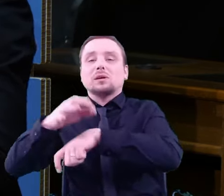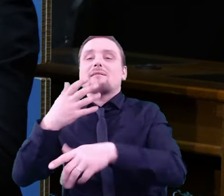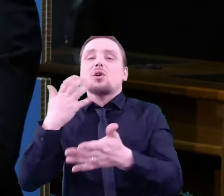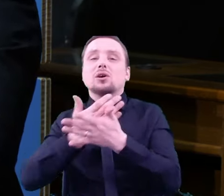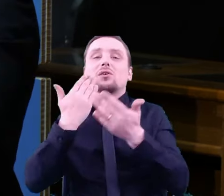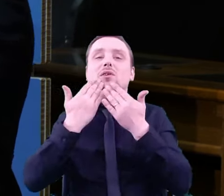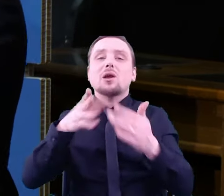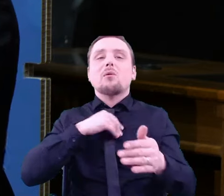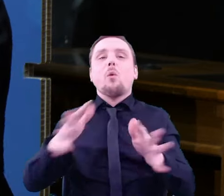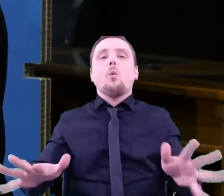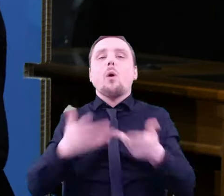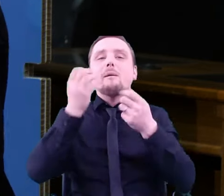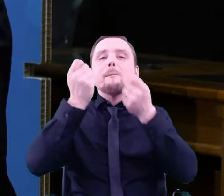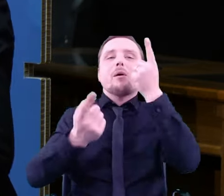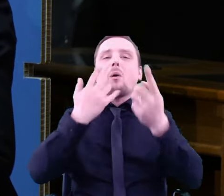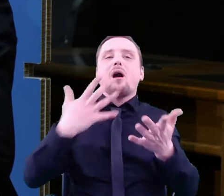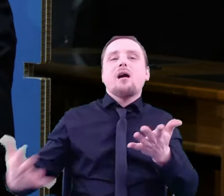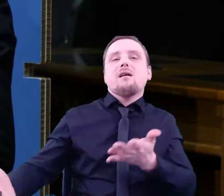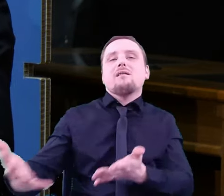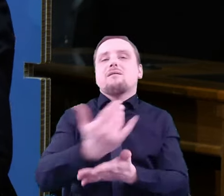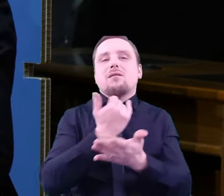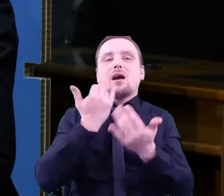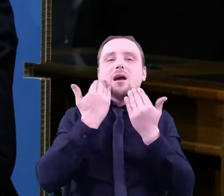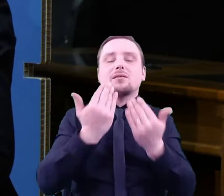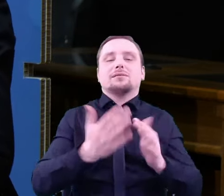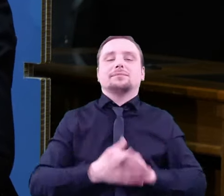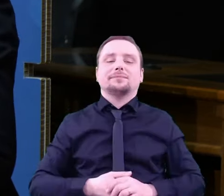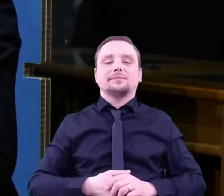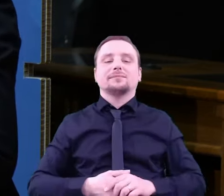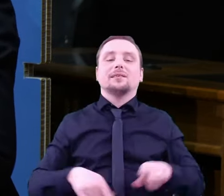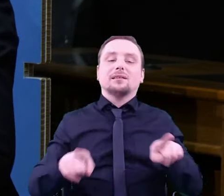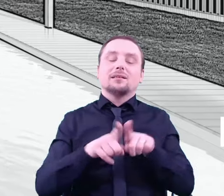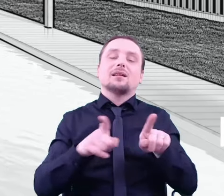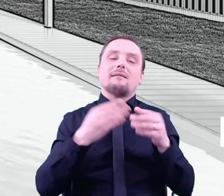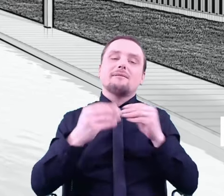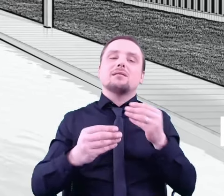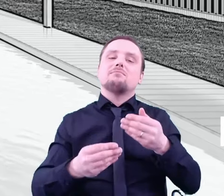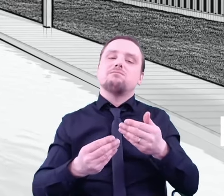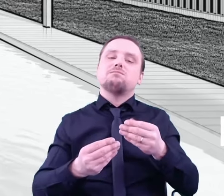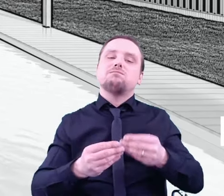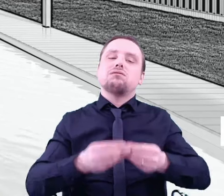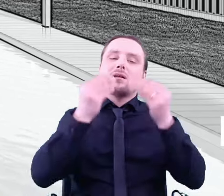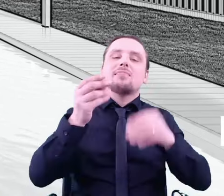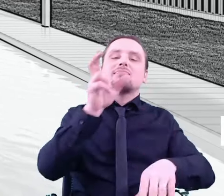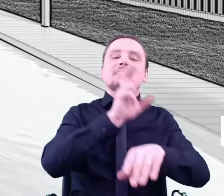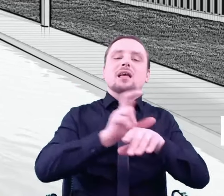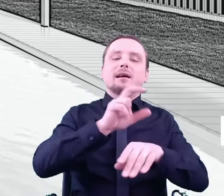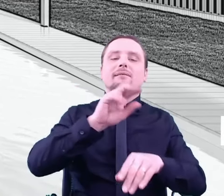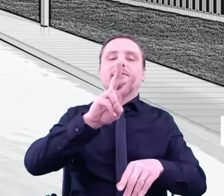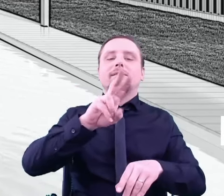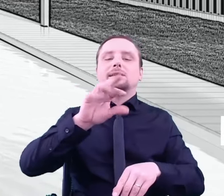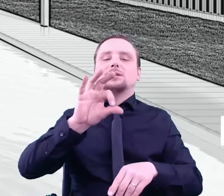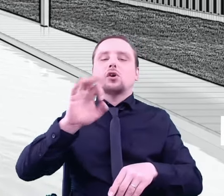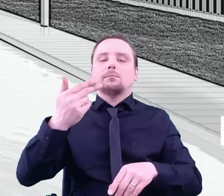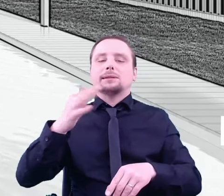Slightly more advanced tools, such as VIZCOM, Stable Diffusion and PROME AI,